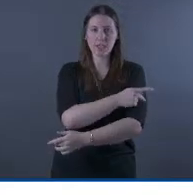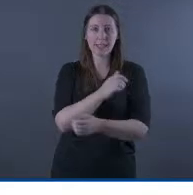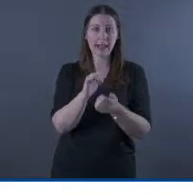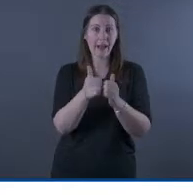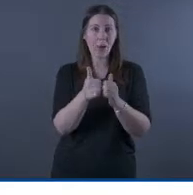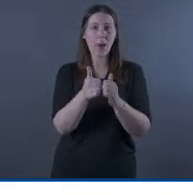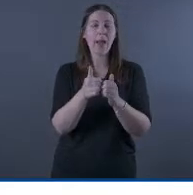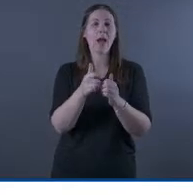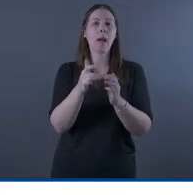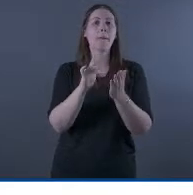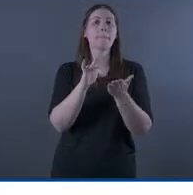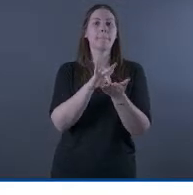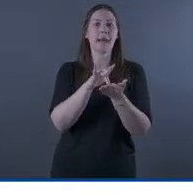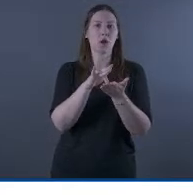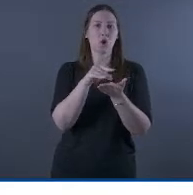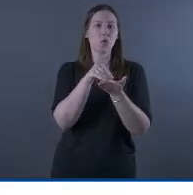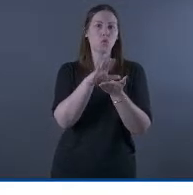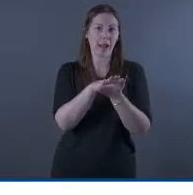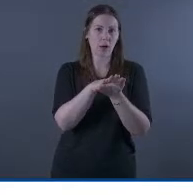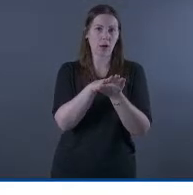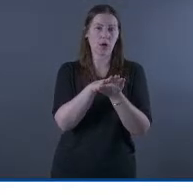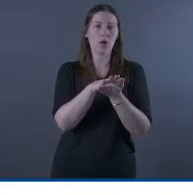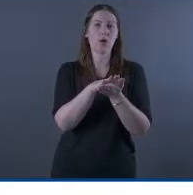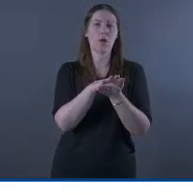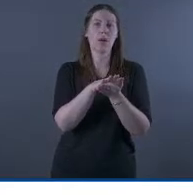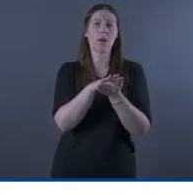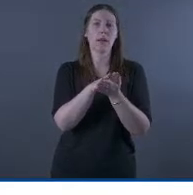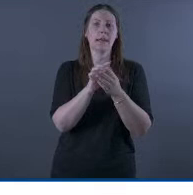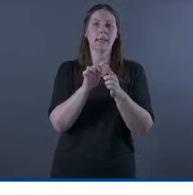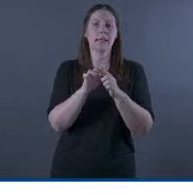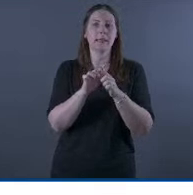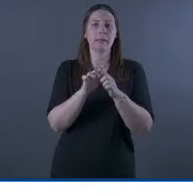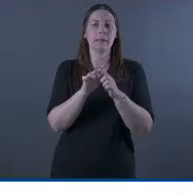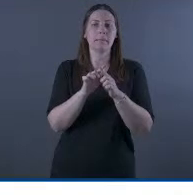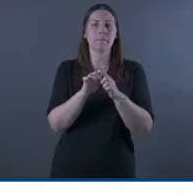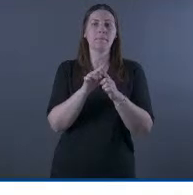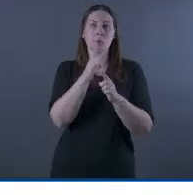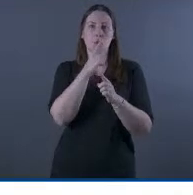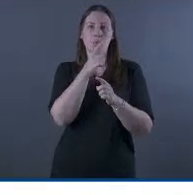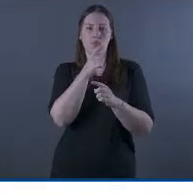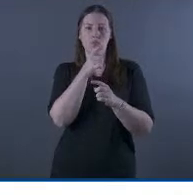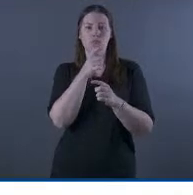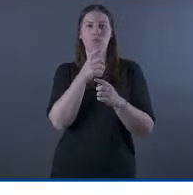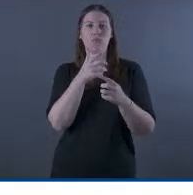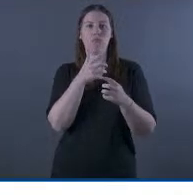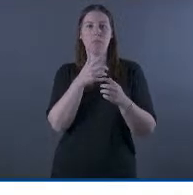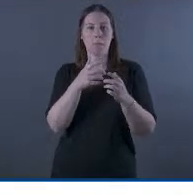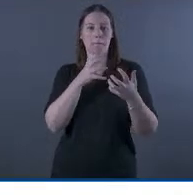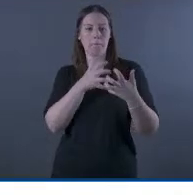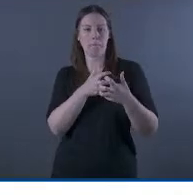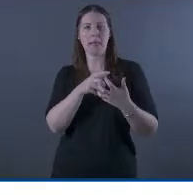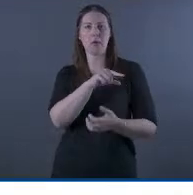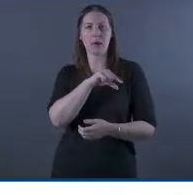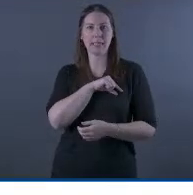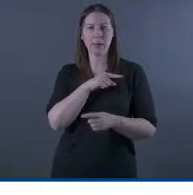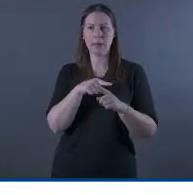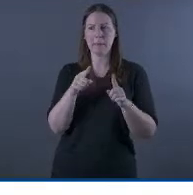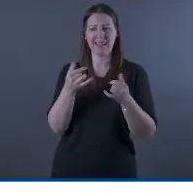but with the new criteria, we know that we can't tell from our medical director who has a high risk profession where they're working, what their occupation is,